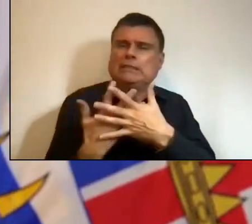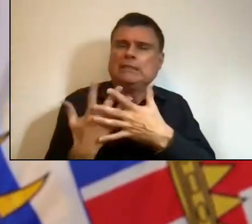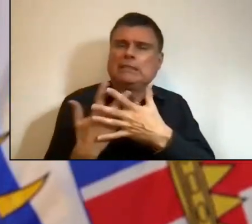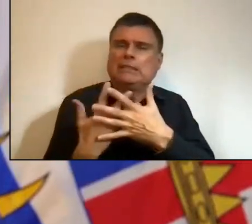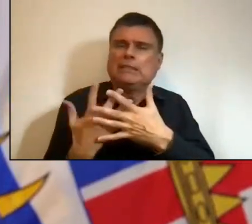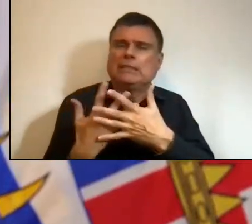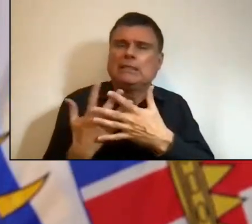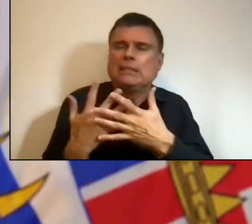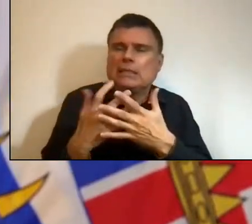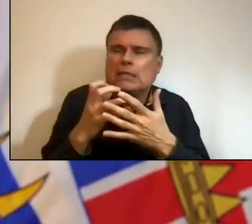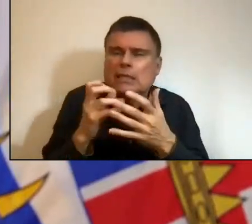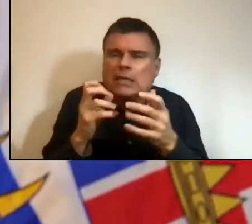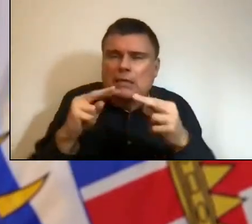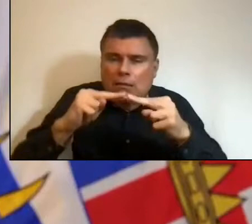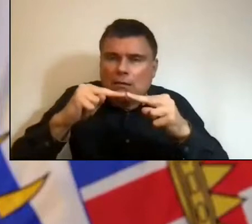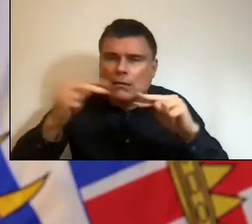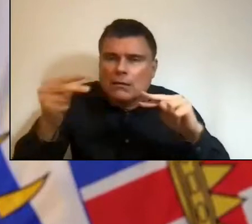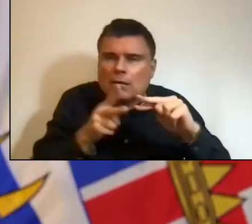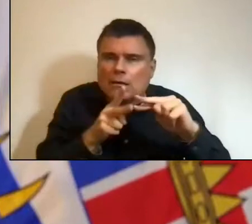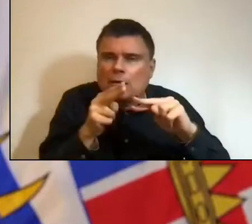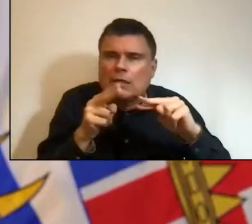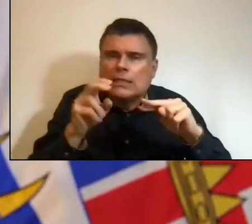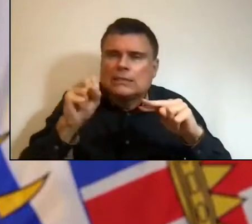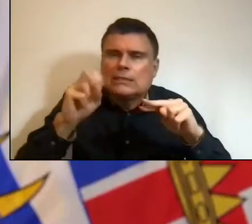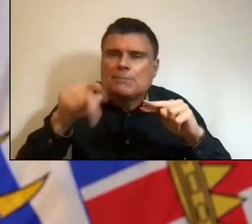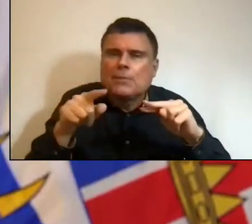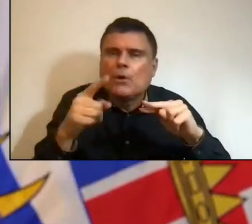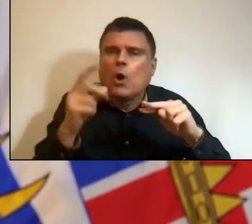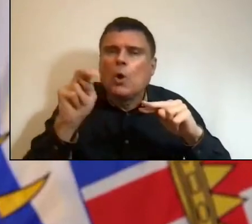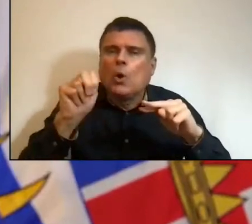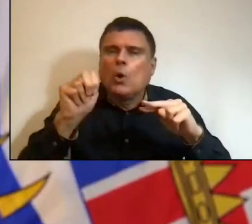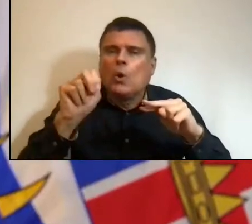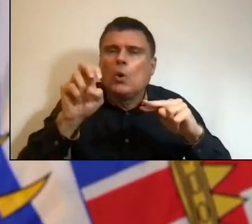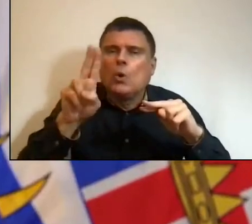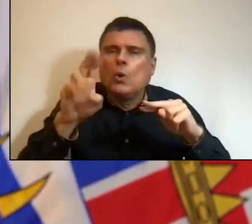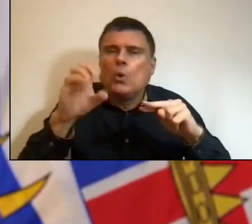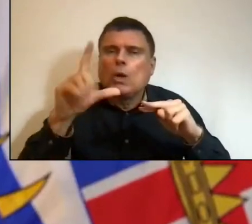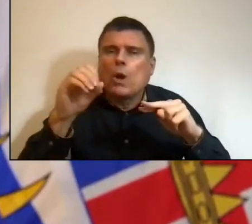So single nucleotide -- I forget